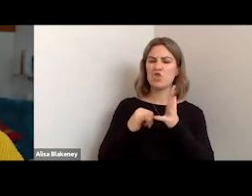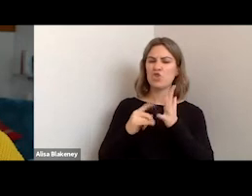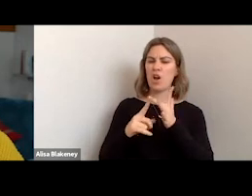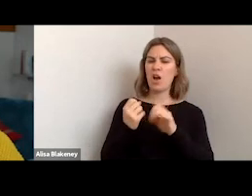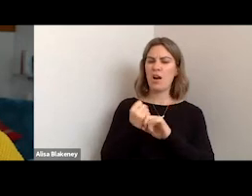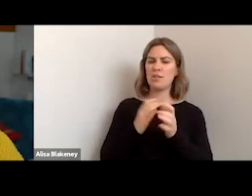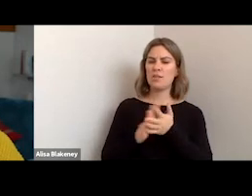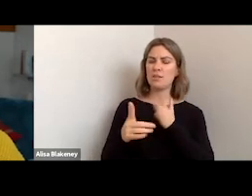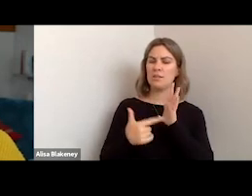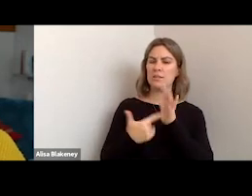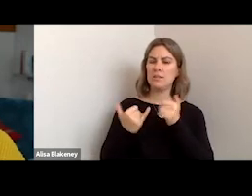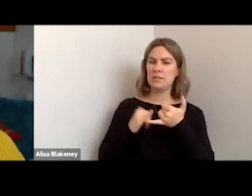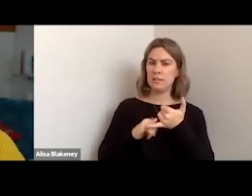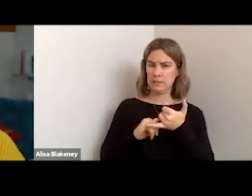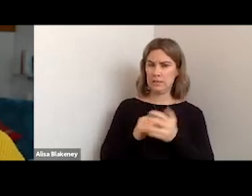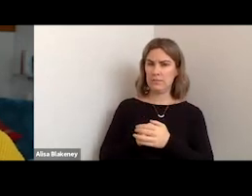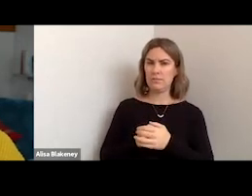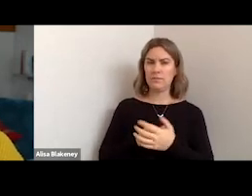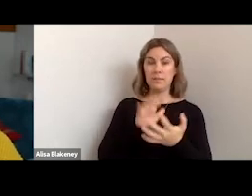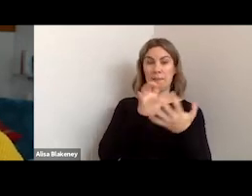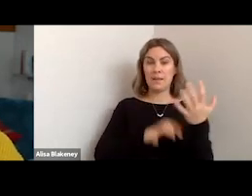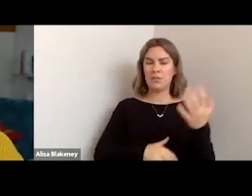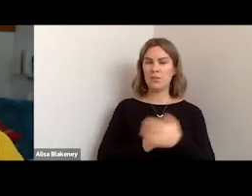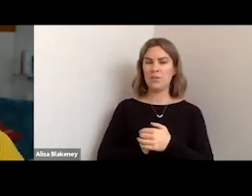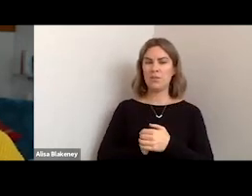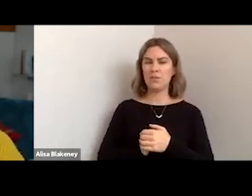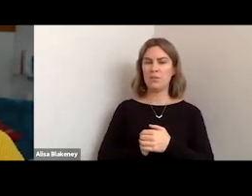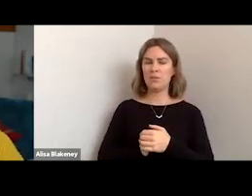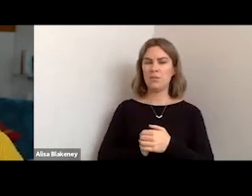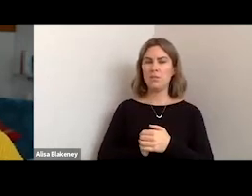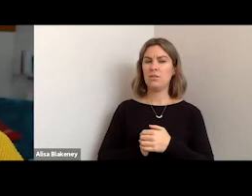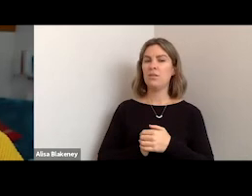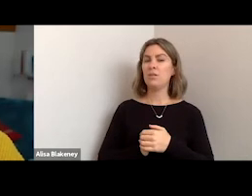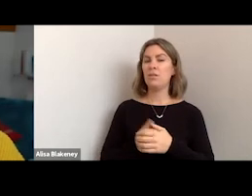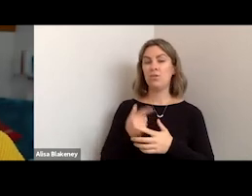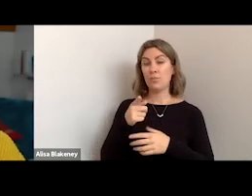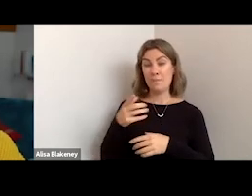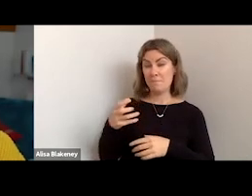on your page, you must - you don't have to, but I've been stuck before,